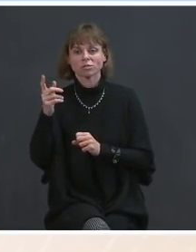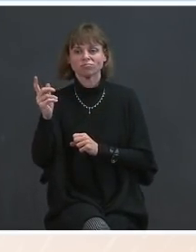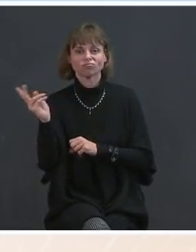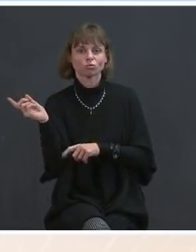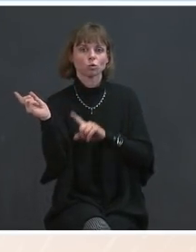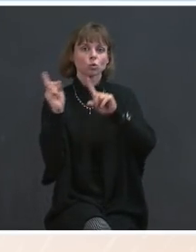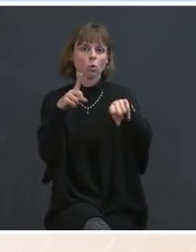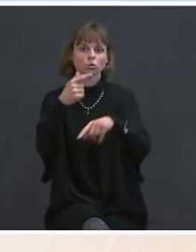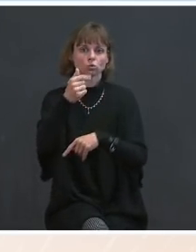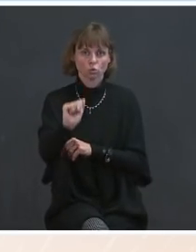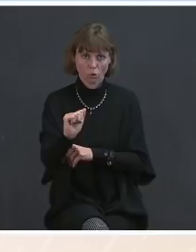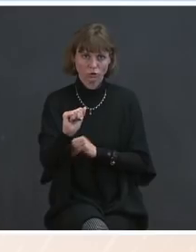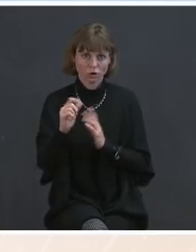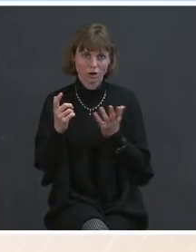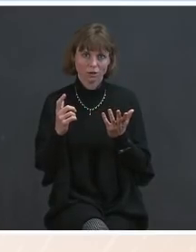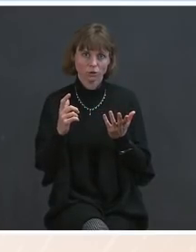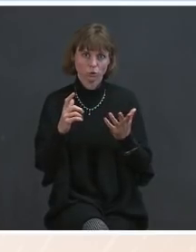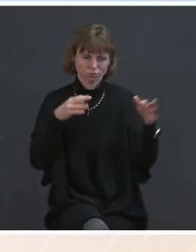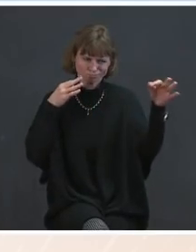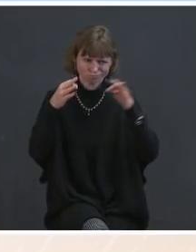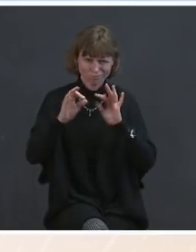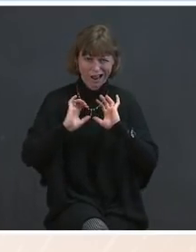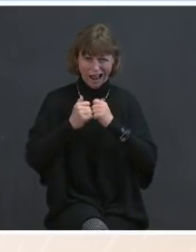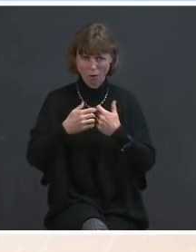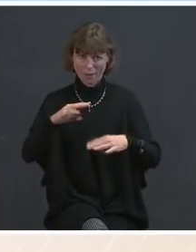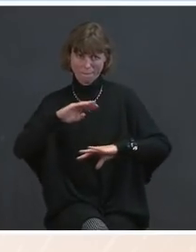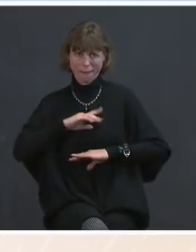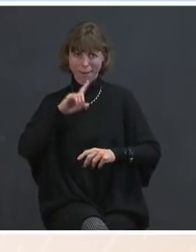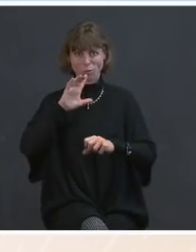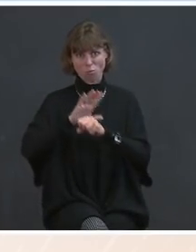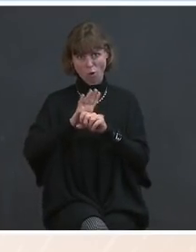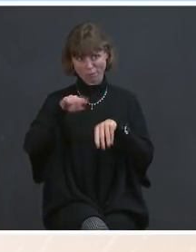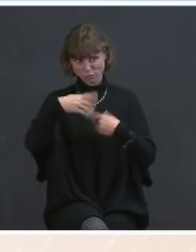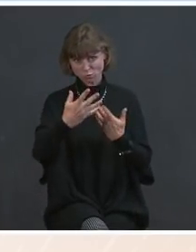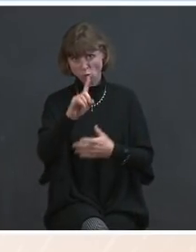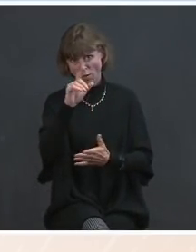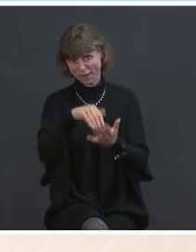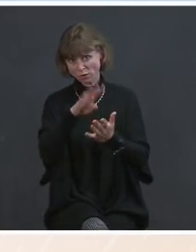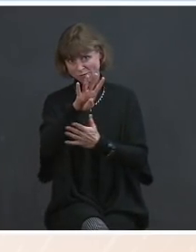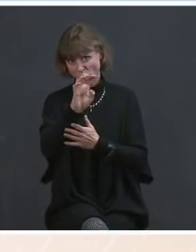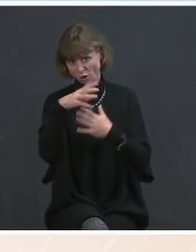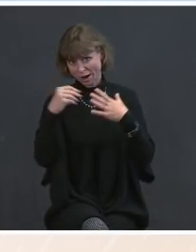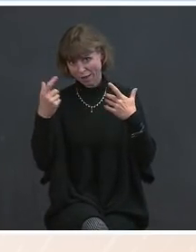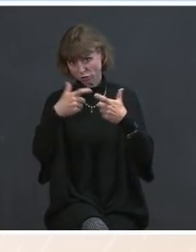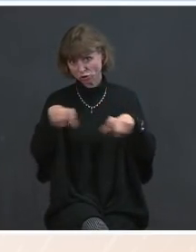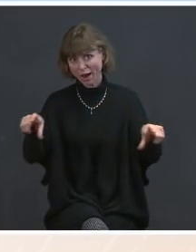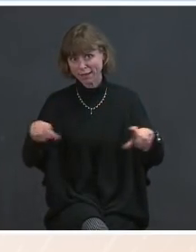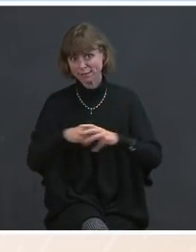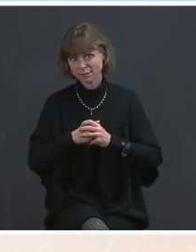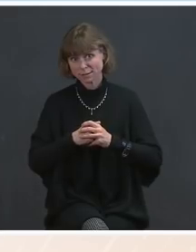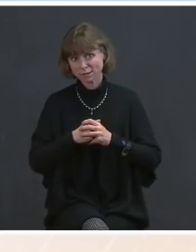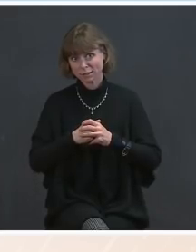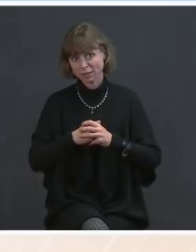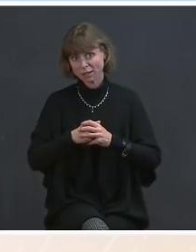fulfilled their promise in delivering $1,400 checks to finish the job of $2,000 in direct relief